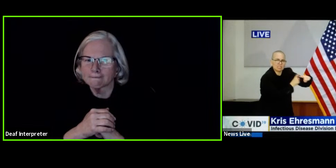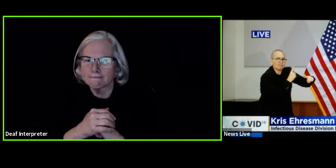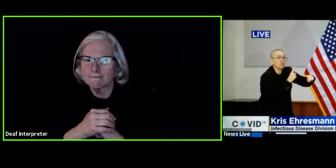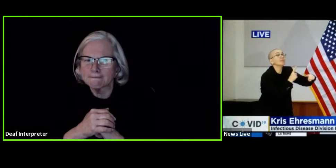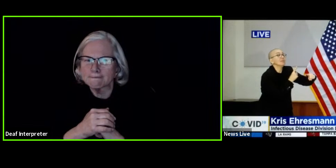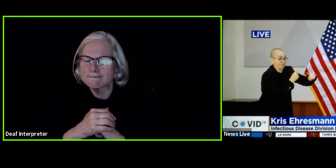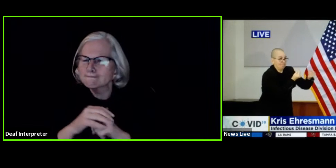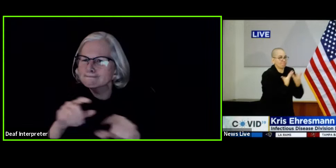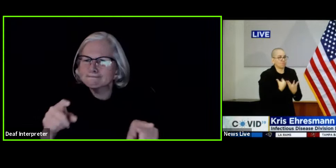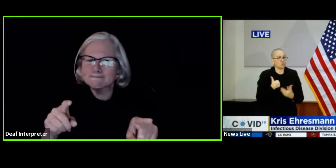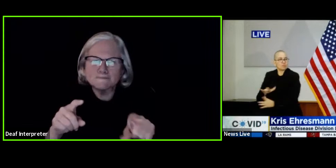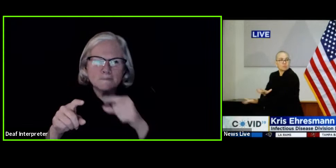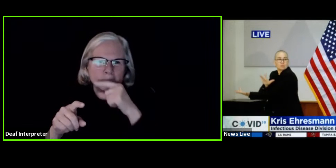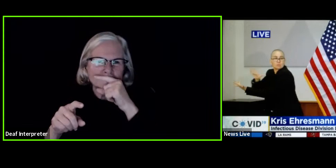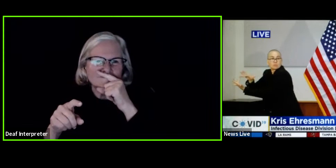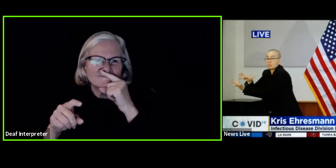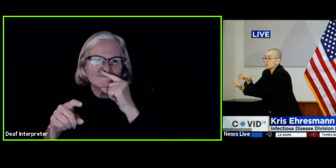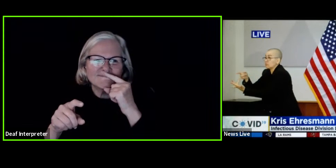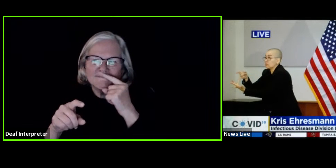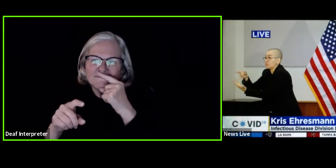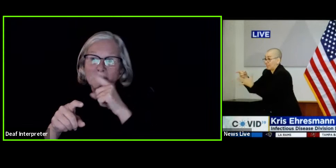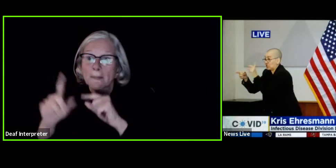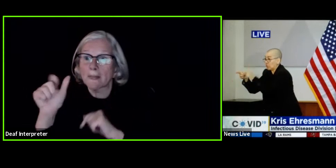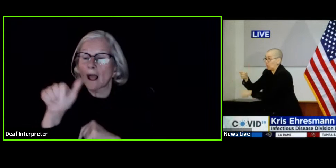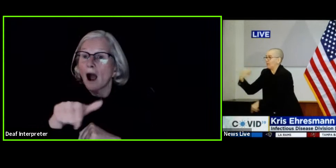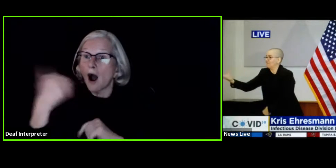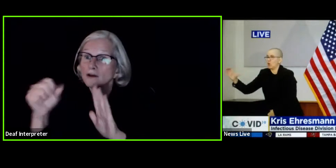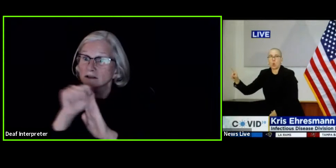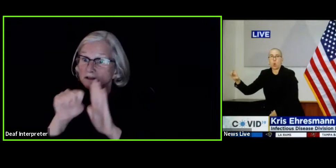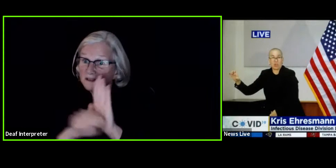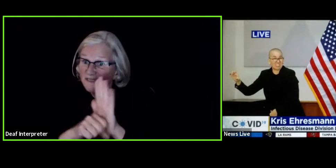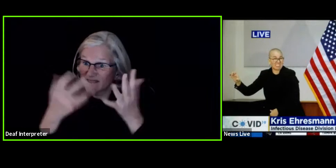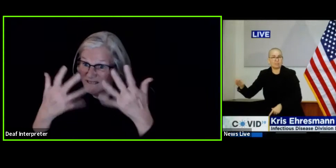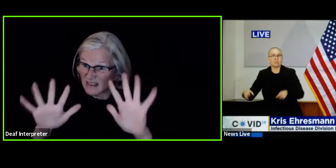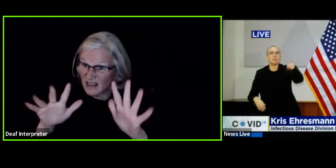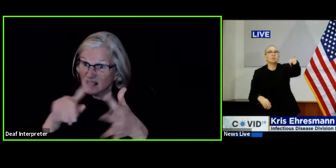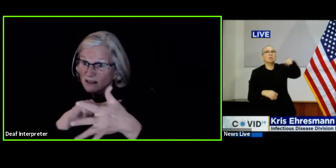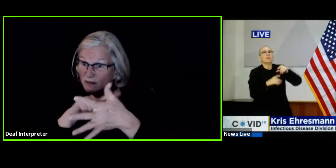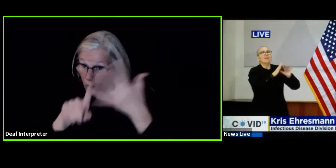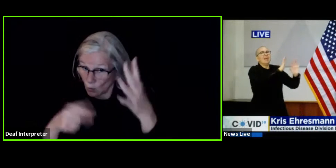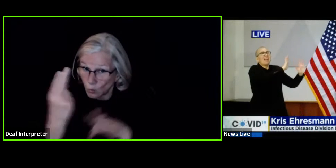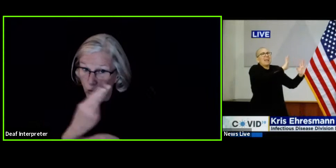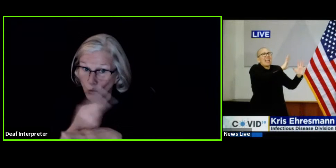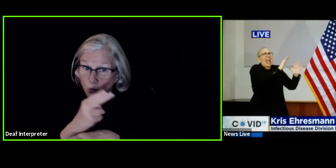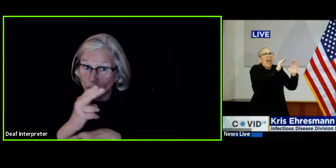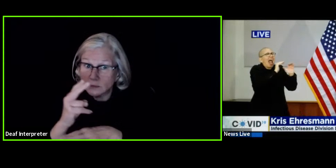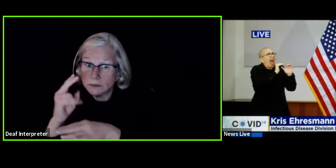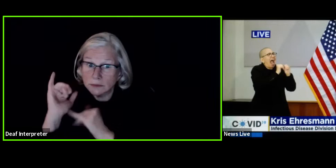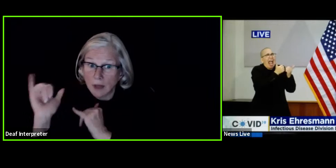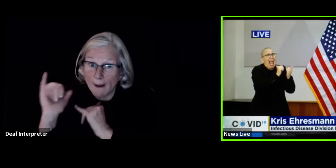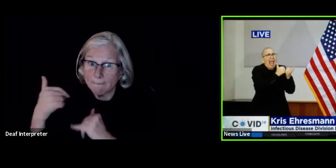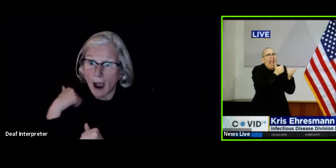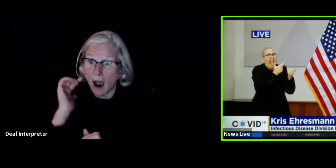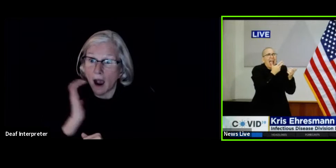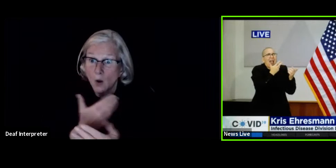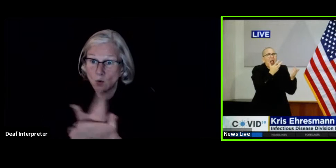WOULD THERE BE A NOTIFICATION THAT GOES OUT. ≫ [ REPORTER ASKING QUESTION OFF MIC ] ≫ YEAH, THE OTHER STATES HAVE USED IT AND FOUND IT USEFUL AND COMMISSIONER TOMES CAN TALK ABOUT SOME OF